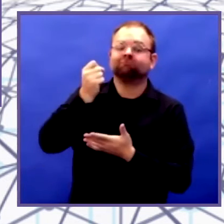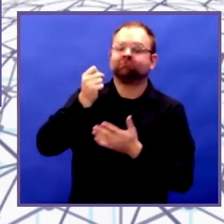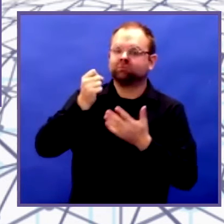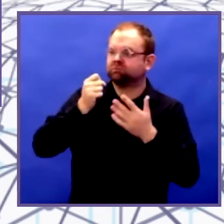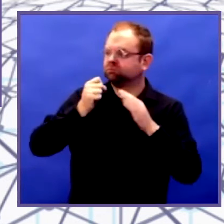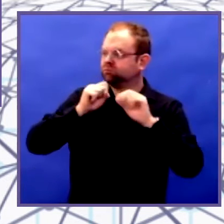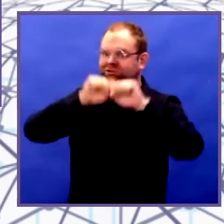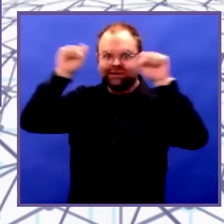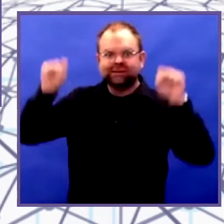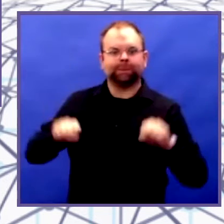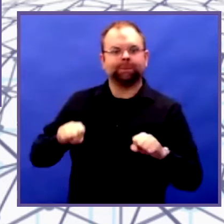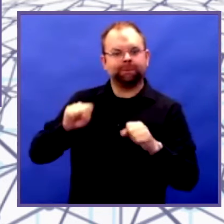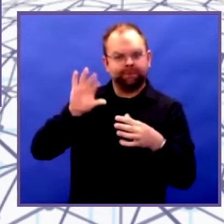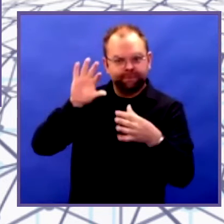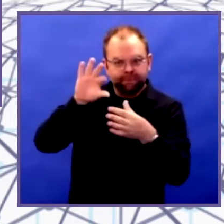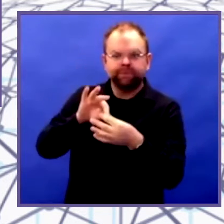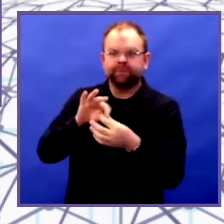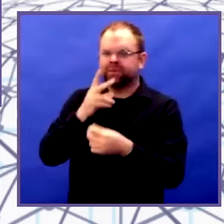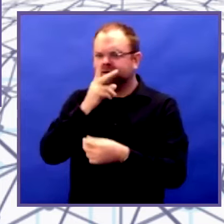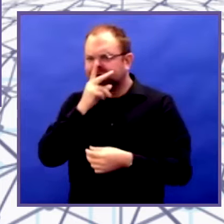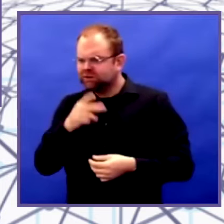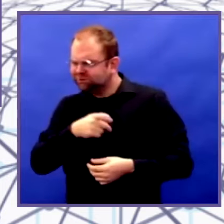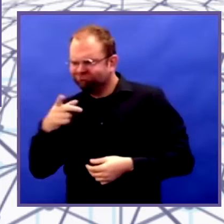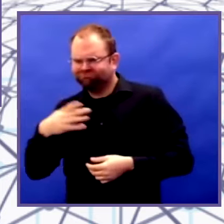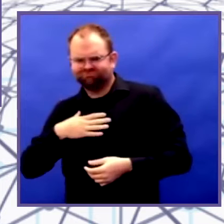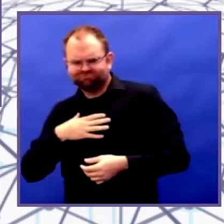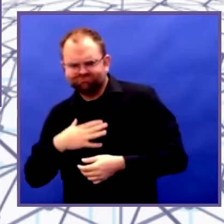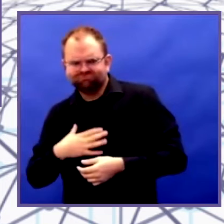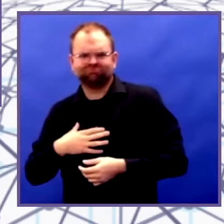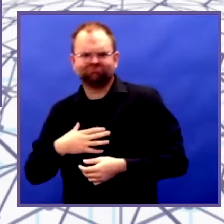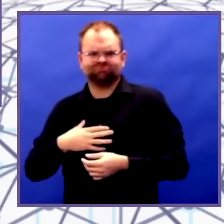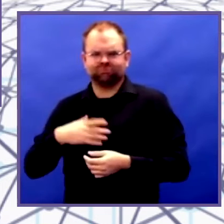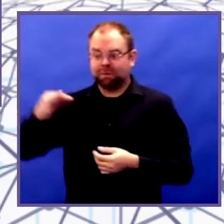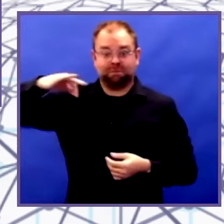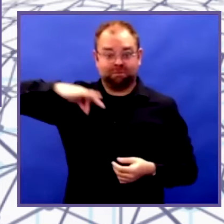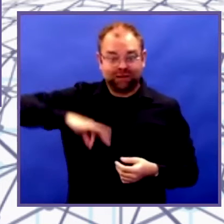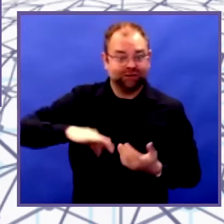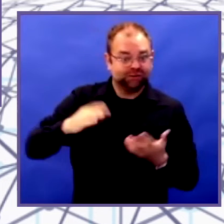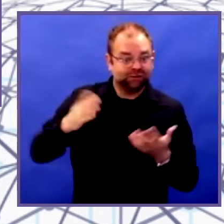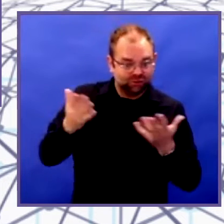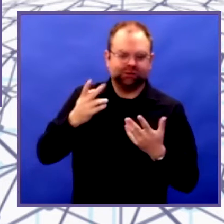already mentioned, as well as the other tools and the resources developed by who to support